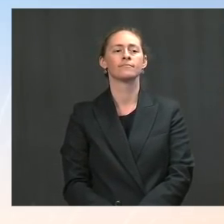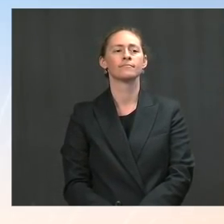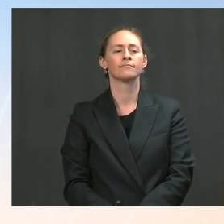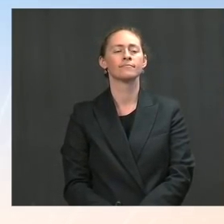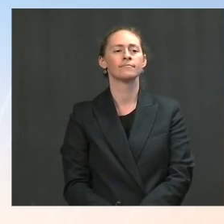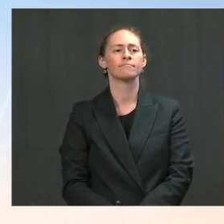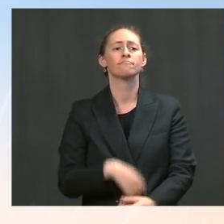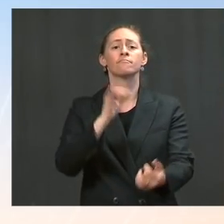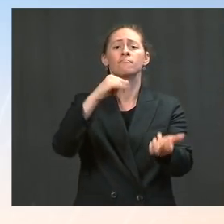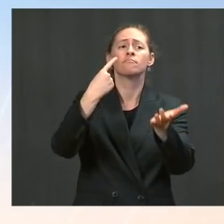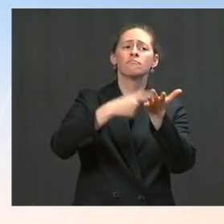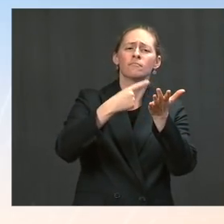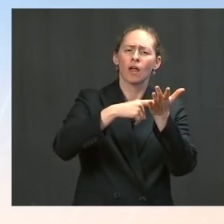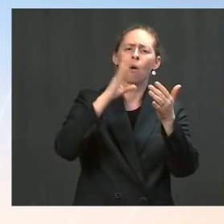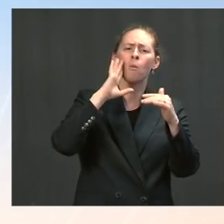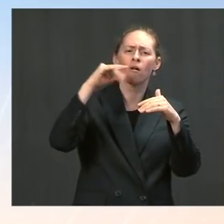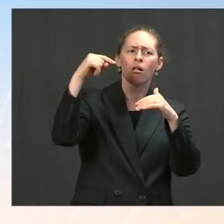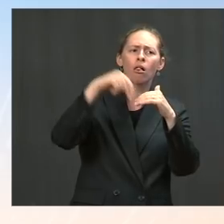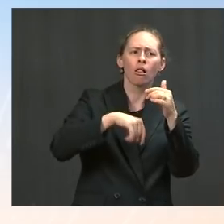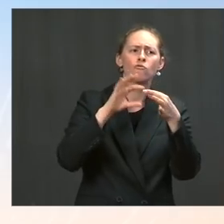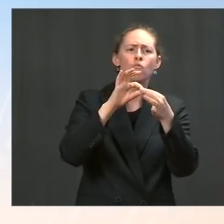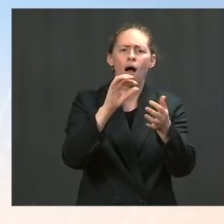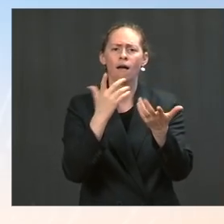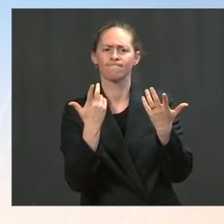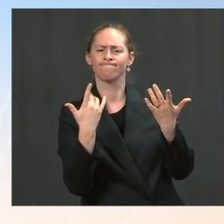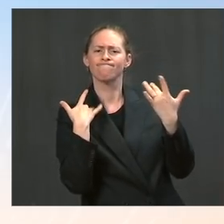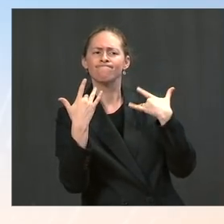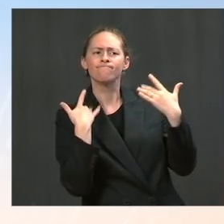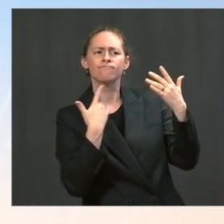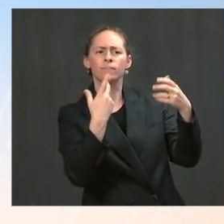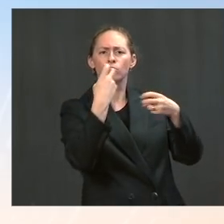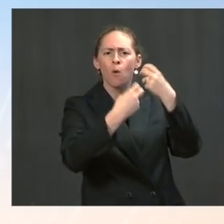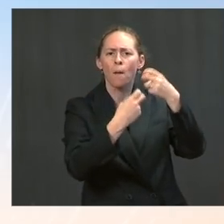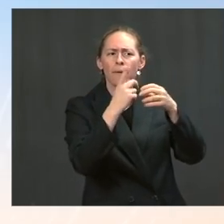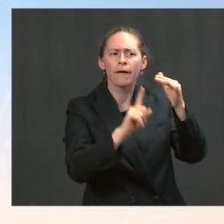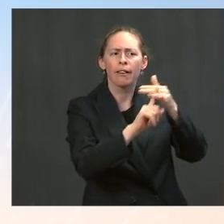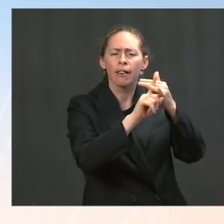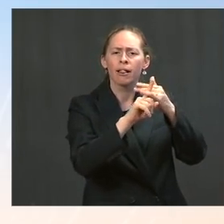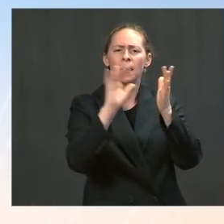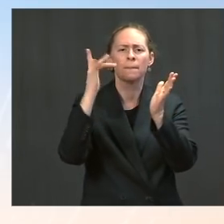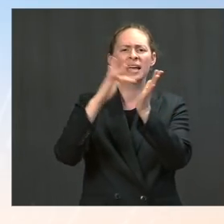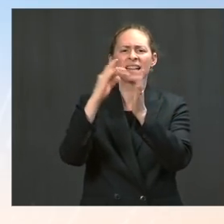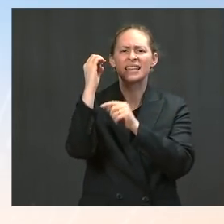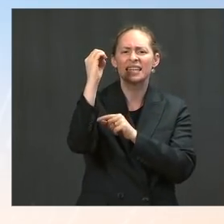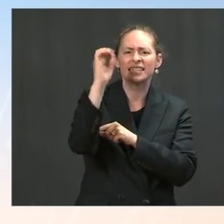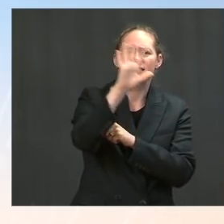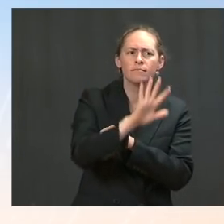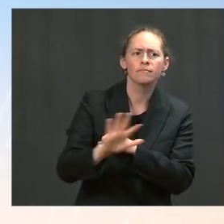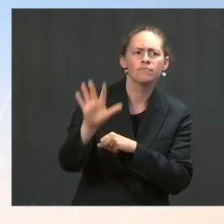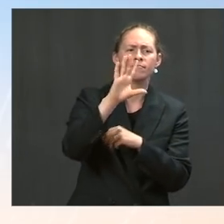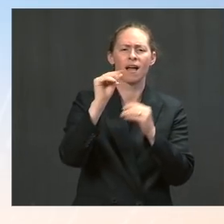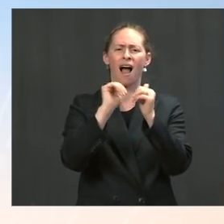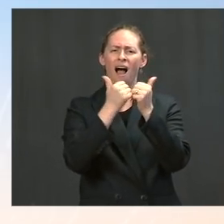and showcase Jordan's leadership role in promoting peace and stability in the region. On Monday, the President will also deliver remarks